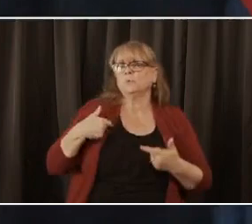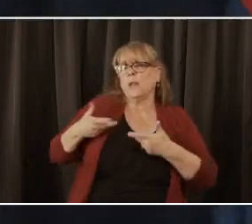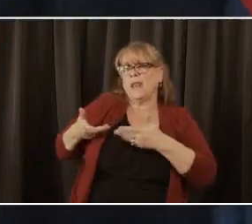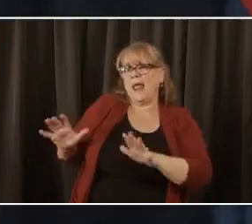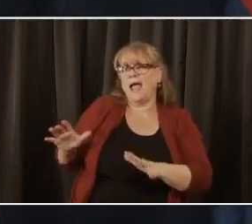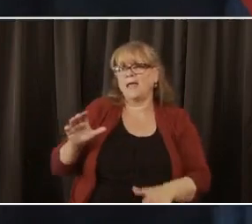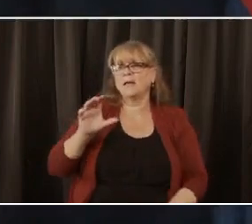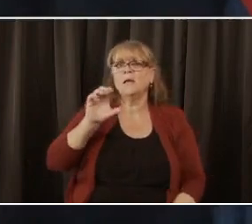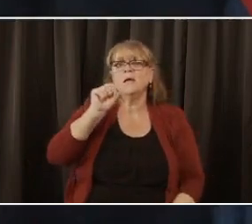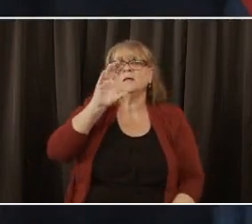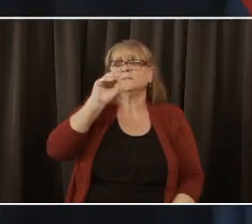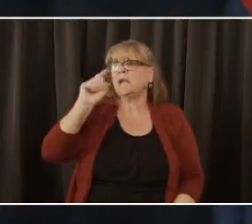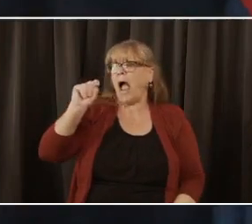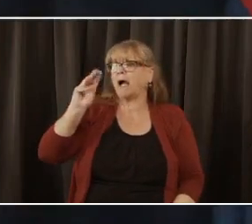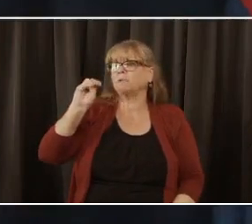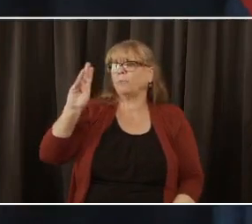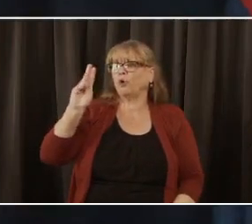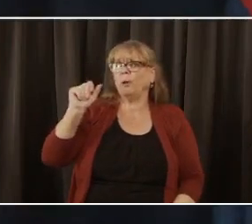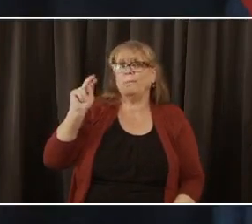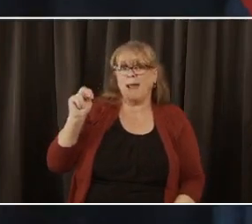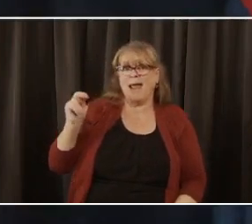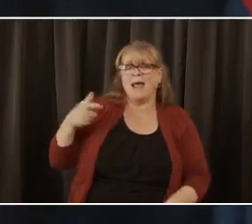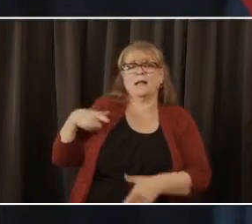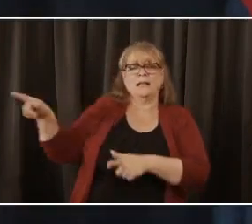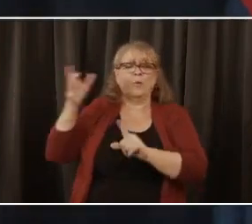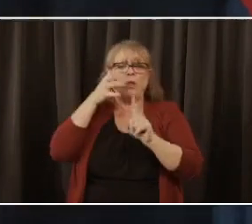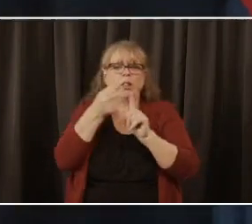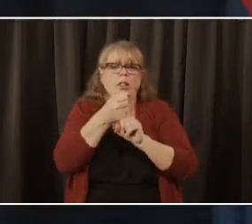determinant testing capacity because it is a very different place than we were in that first or